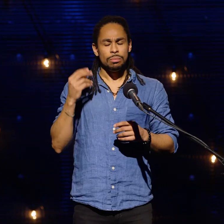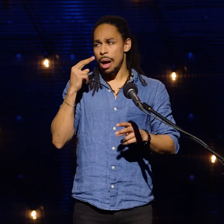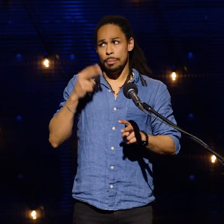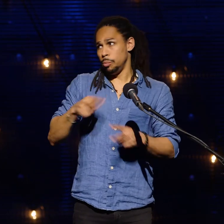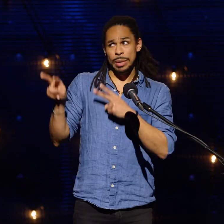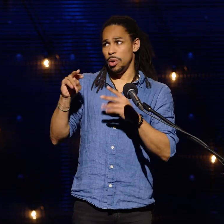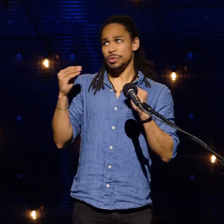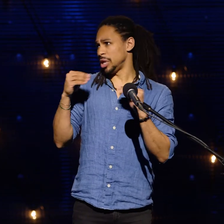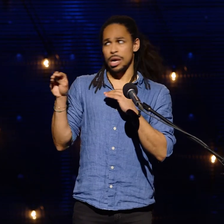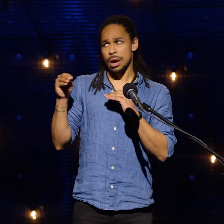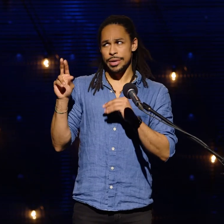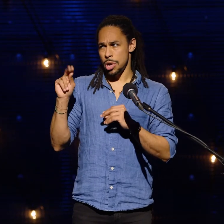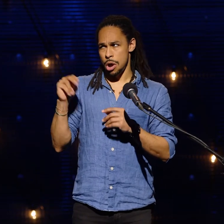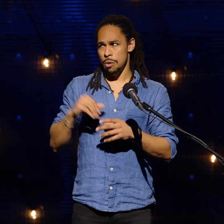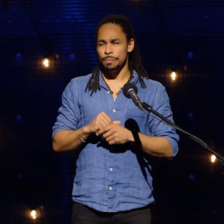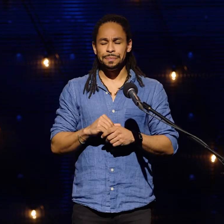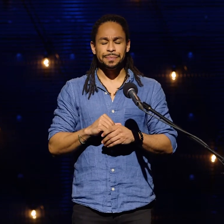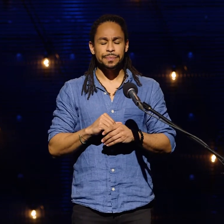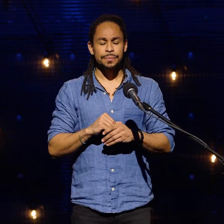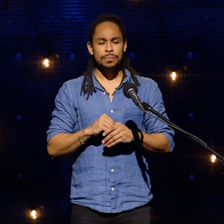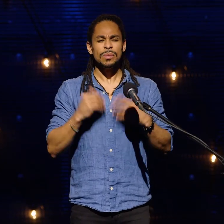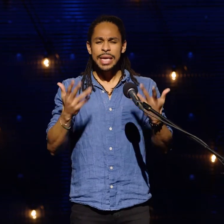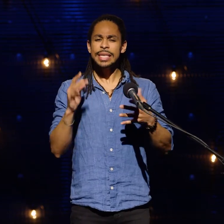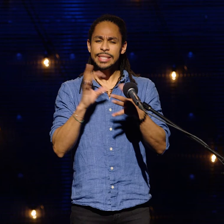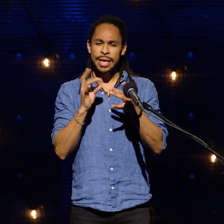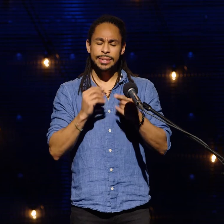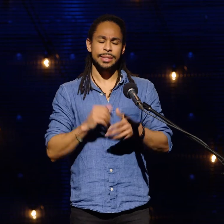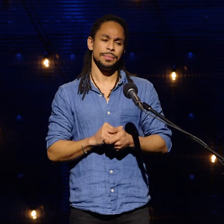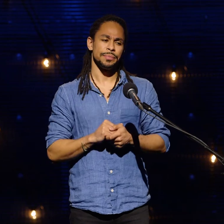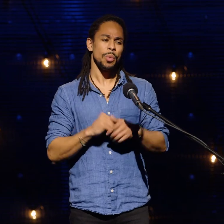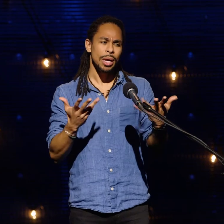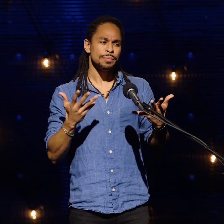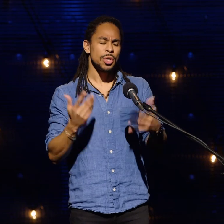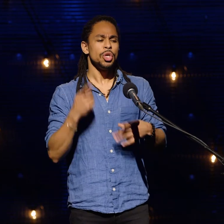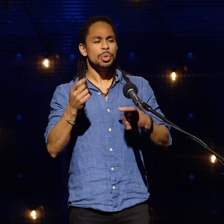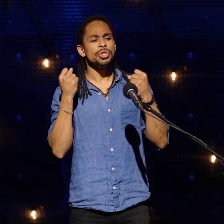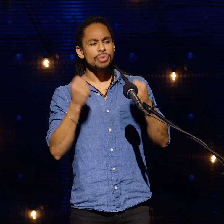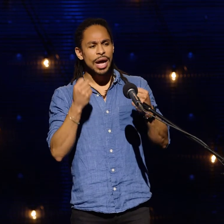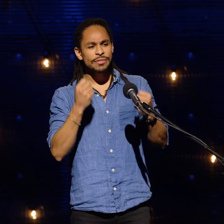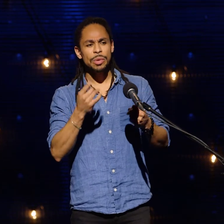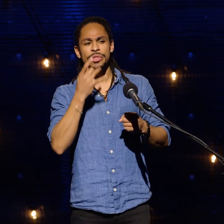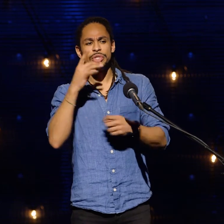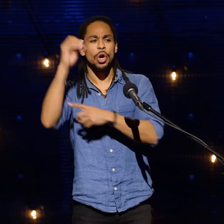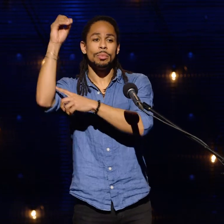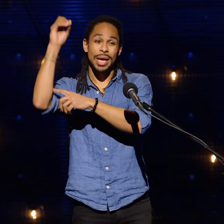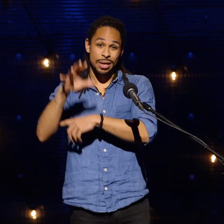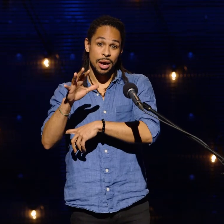and we both shake our head no. He says, "Well, you were driving with a dome light on,